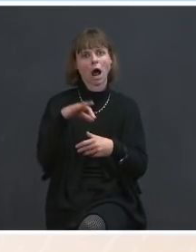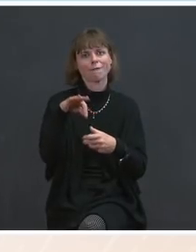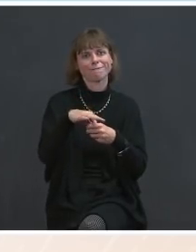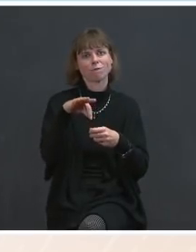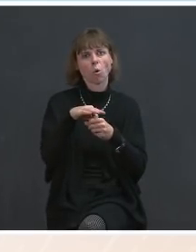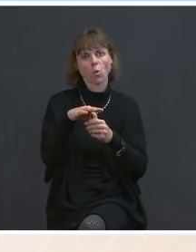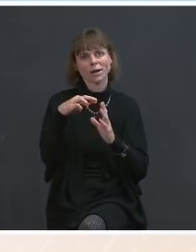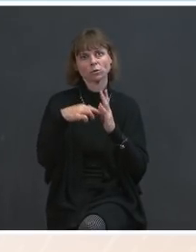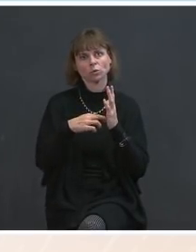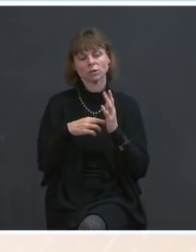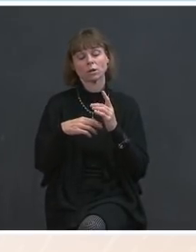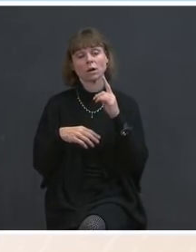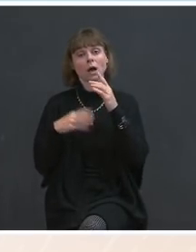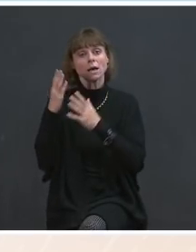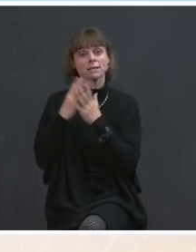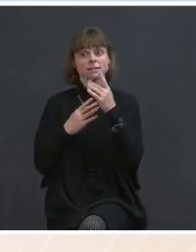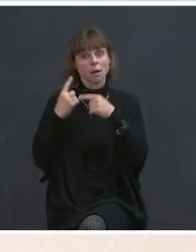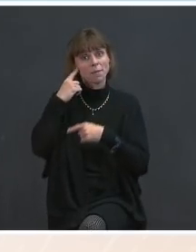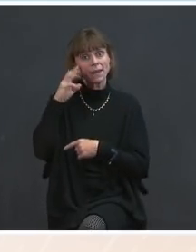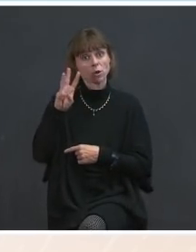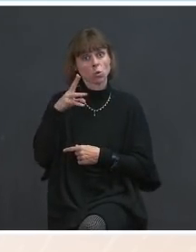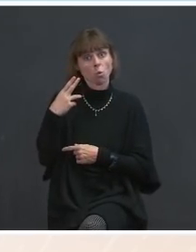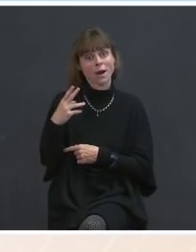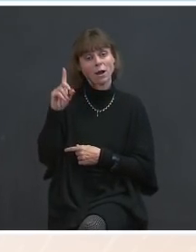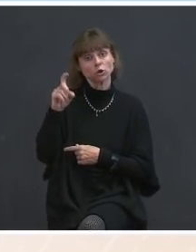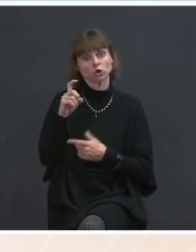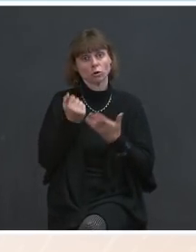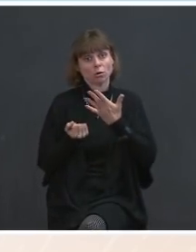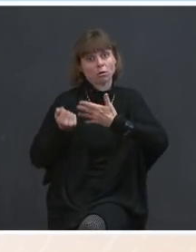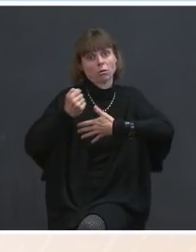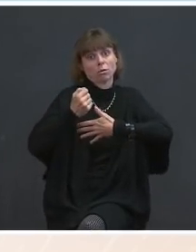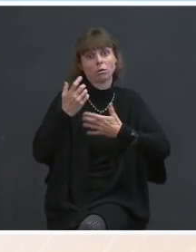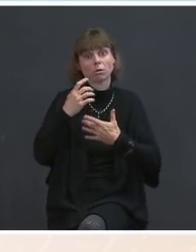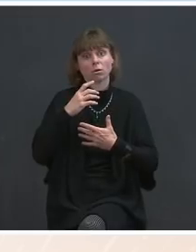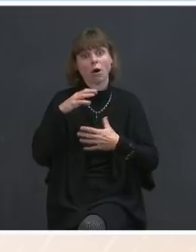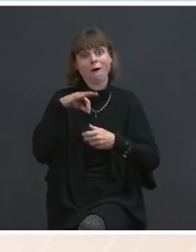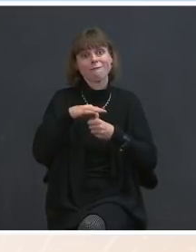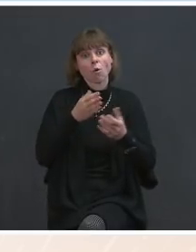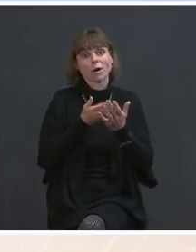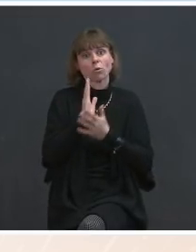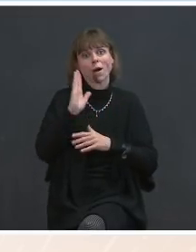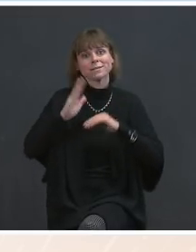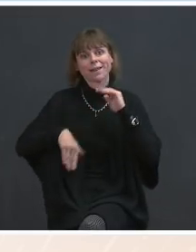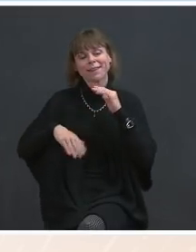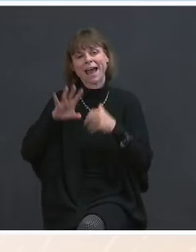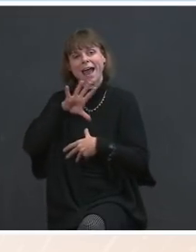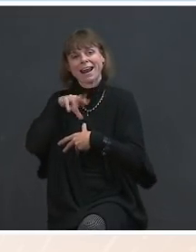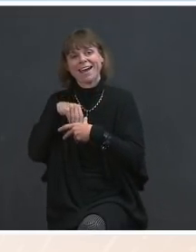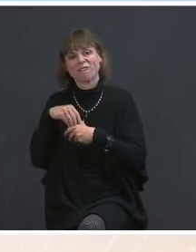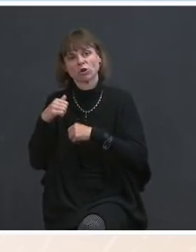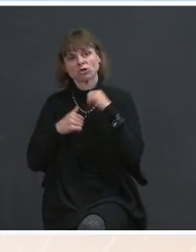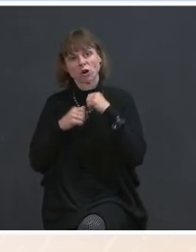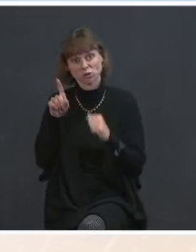reprioritizing voting rights over infrastructure. Is that something that's under consideration here at the White House --